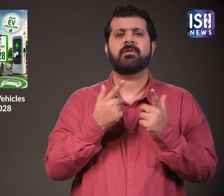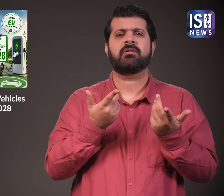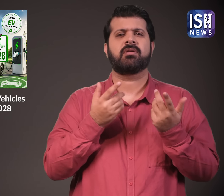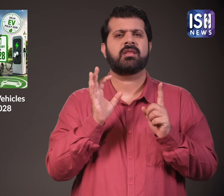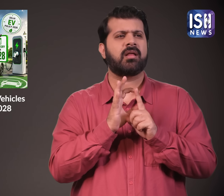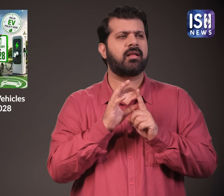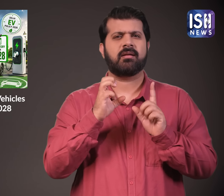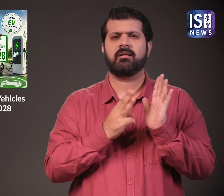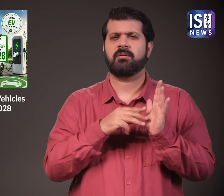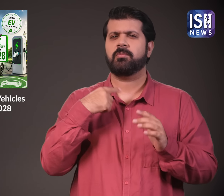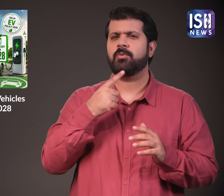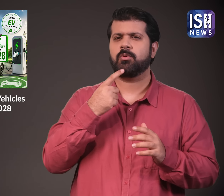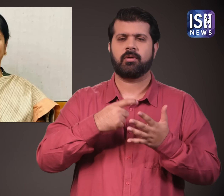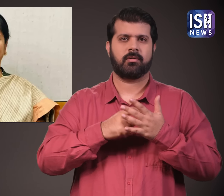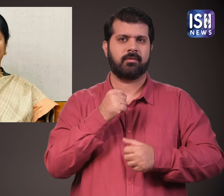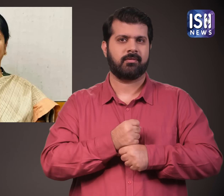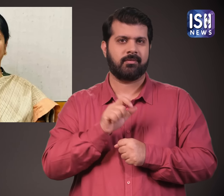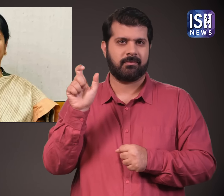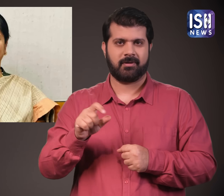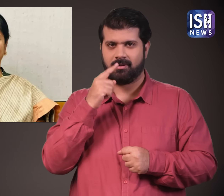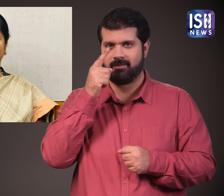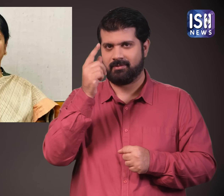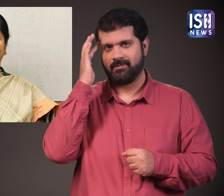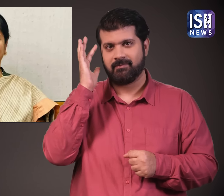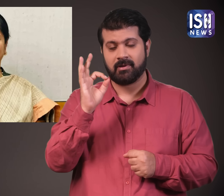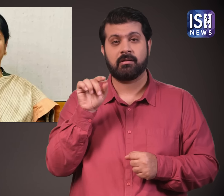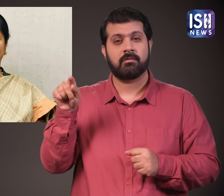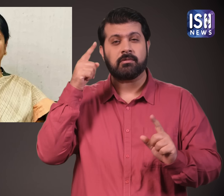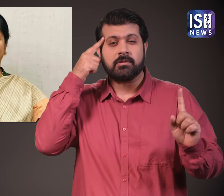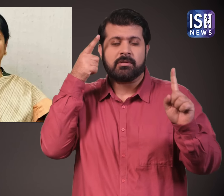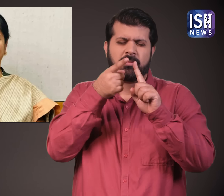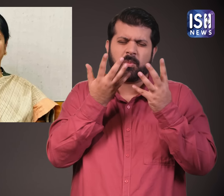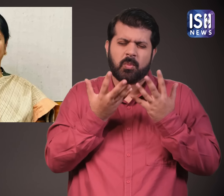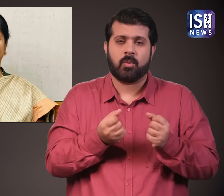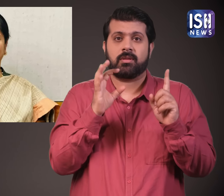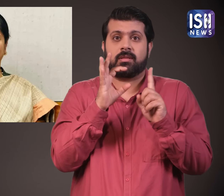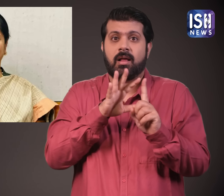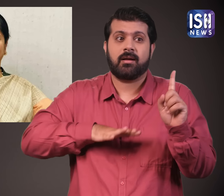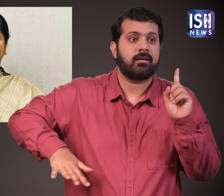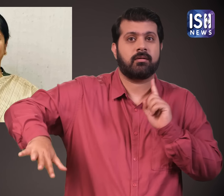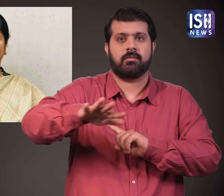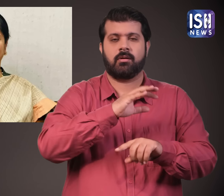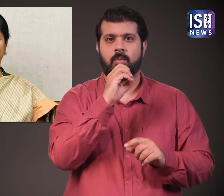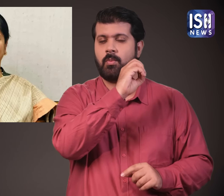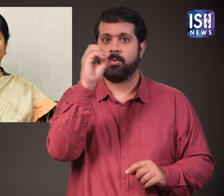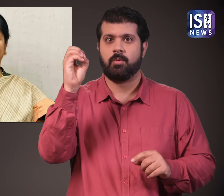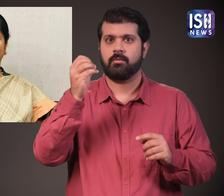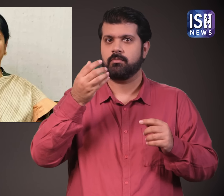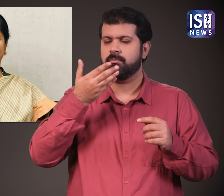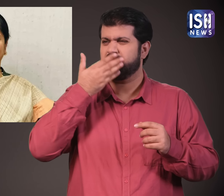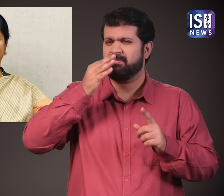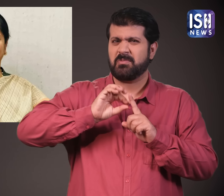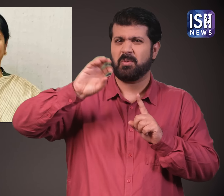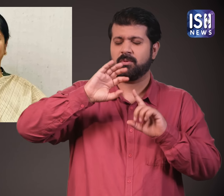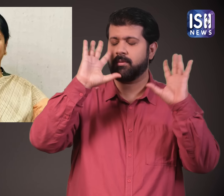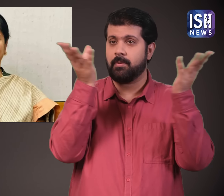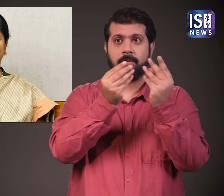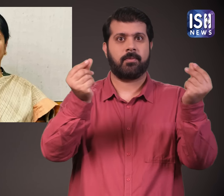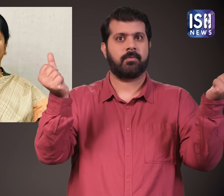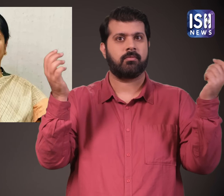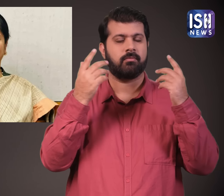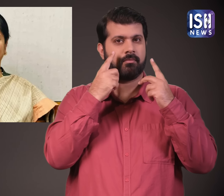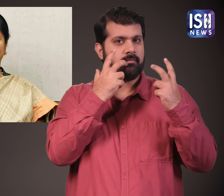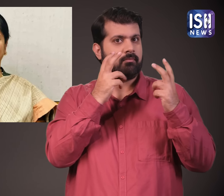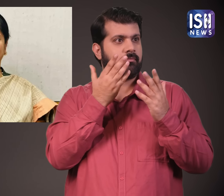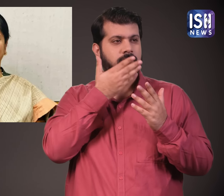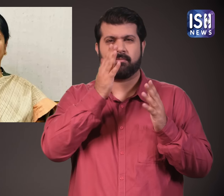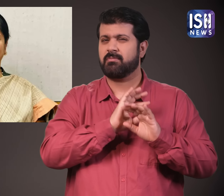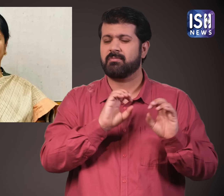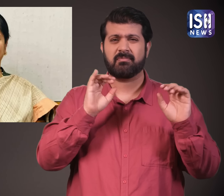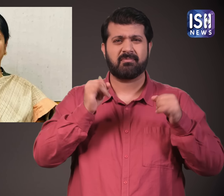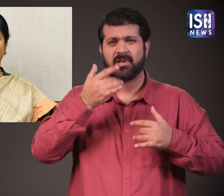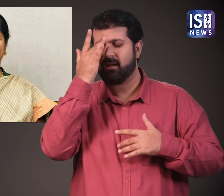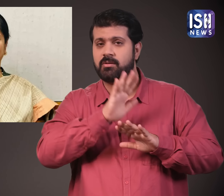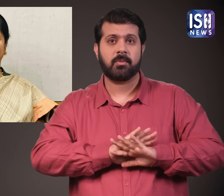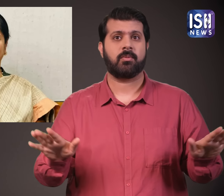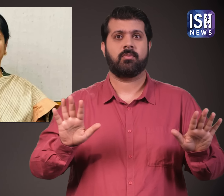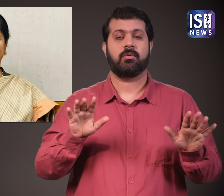Delhi Chief Minister Rekha Gupta said the goal is to make Delhi pollution-free